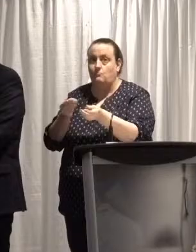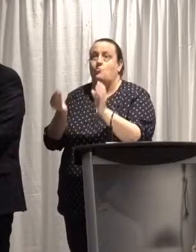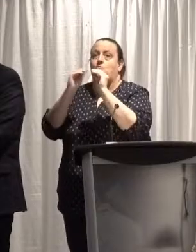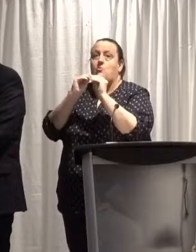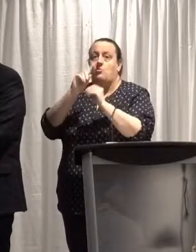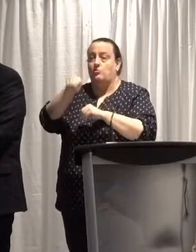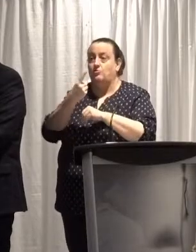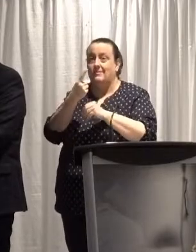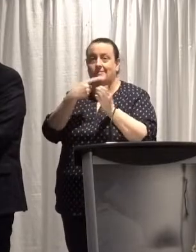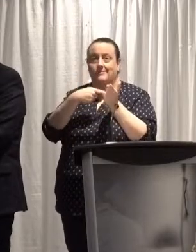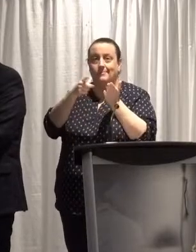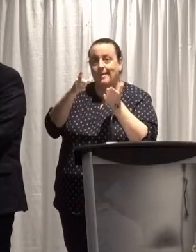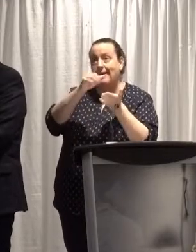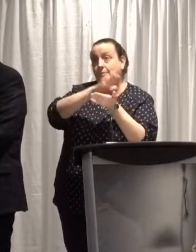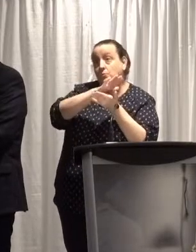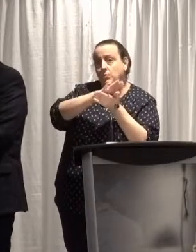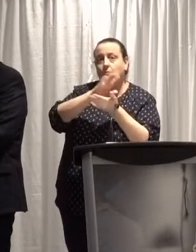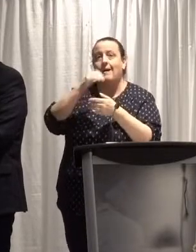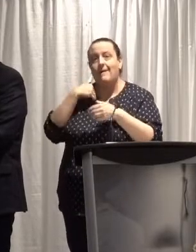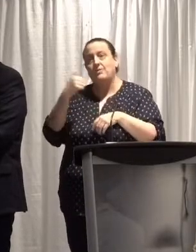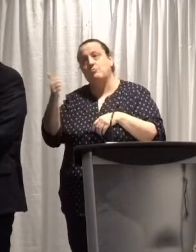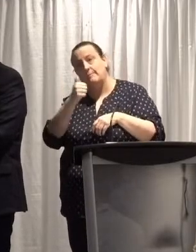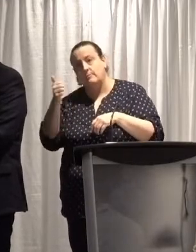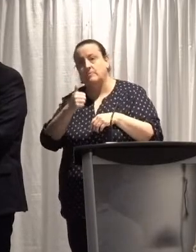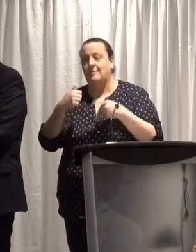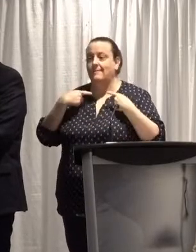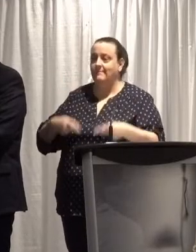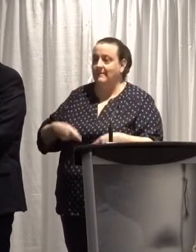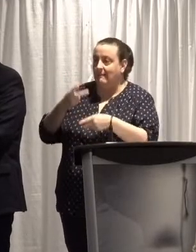SUCH AS TRANSPORTATION, PHYSICAL CARE,